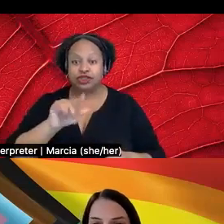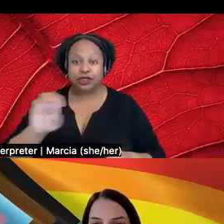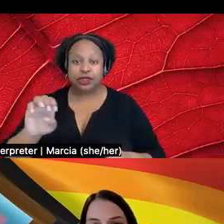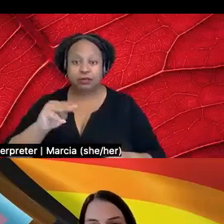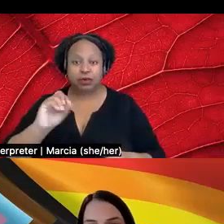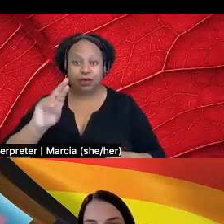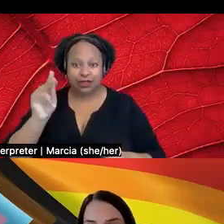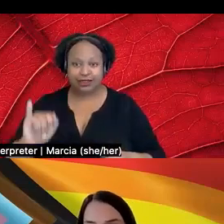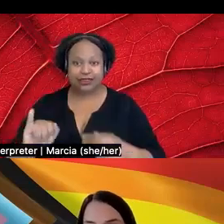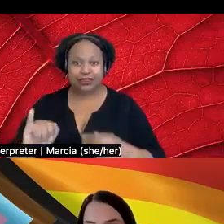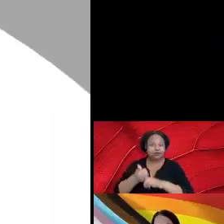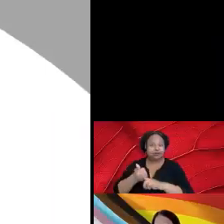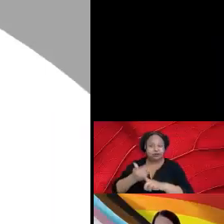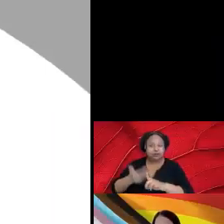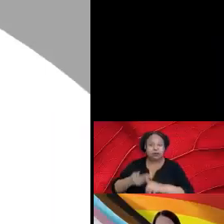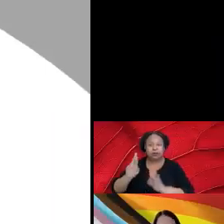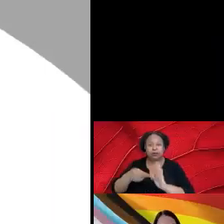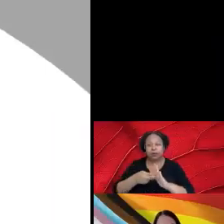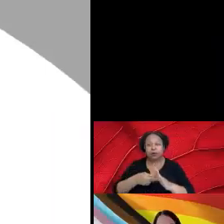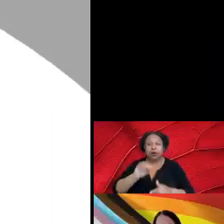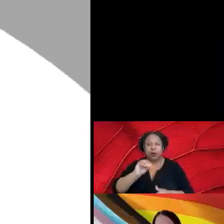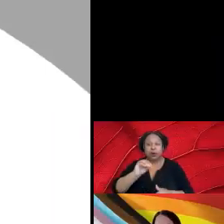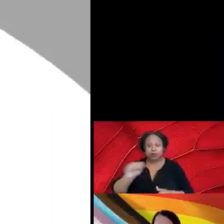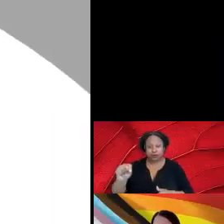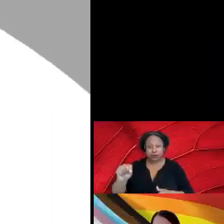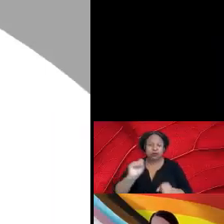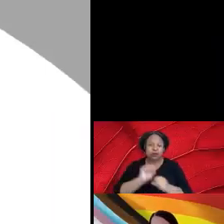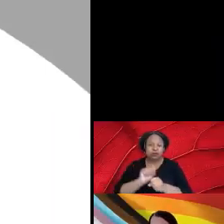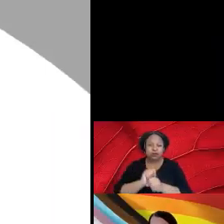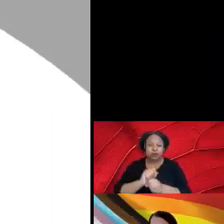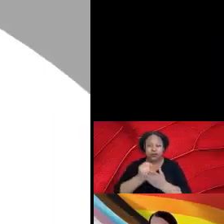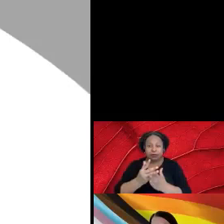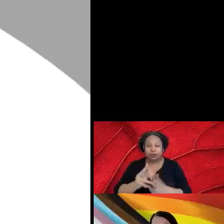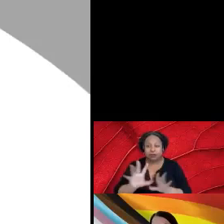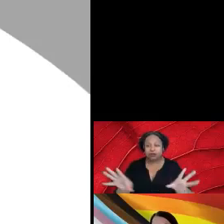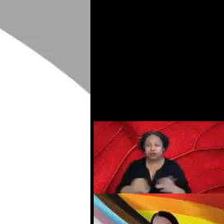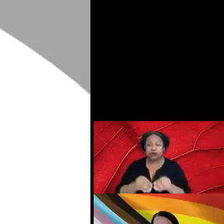Michelle is an occupational therapist with 14 years of experience working